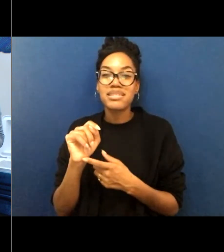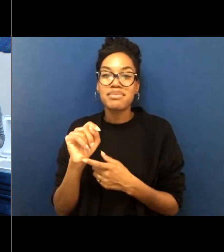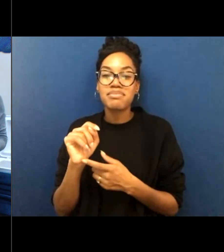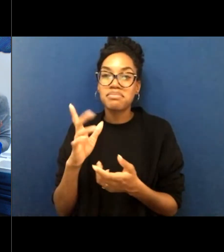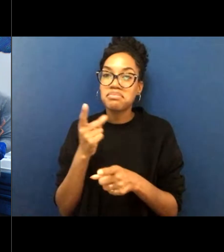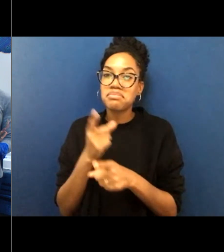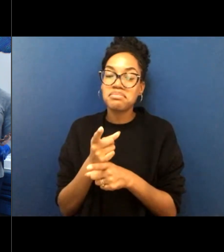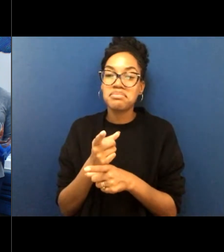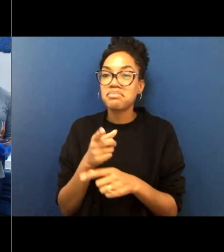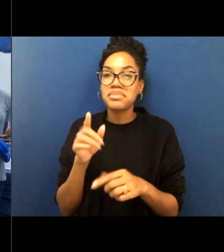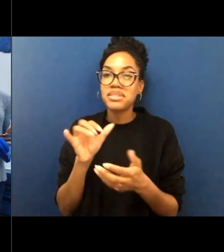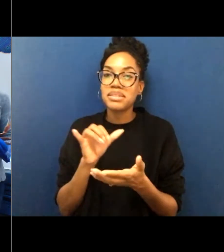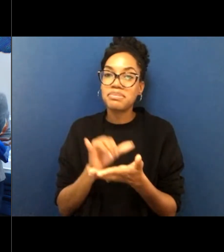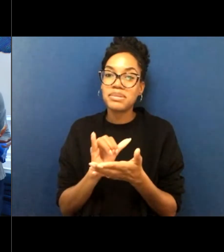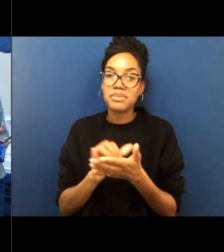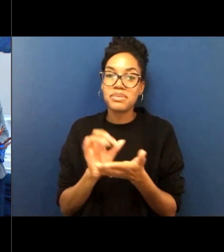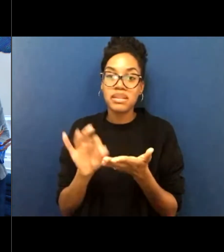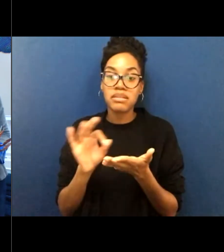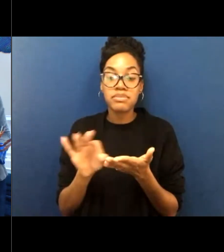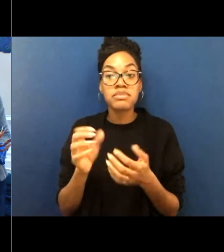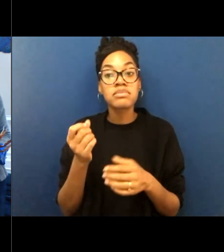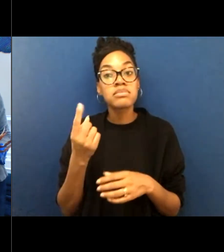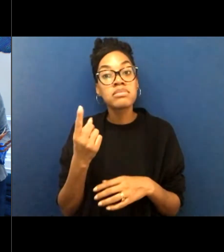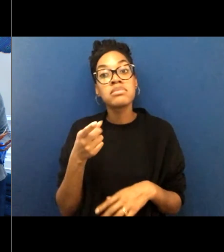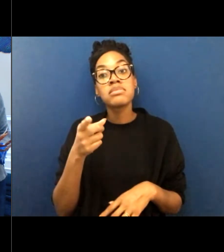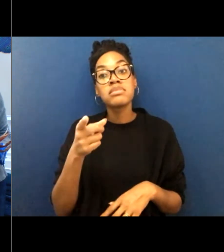Because we know that a species like red king crab,